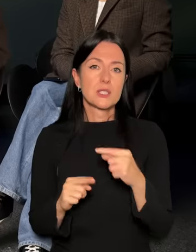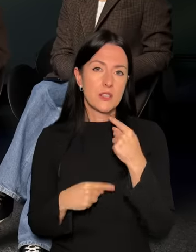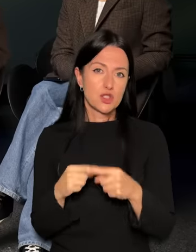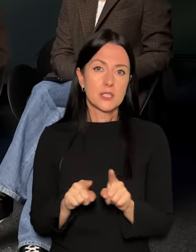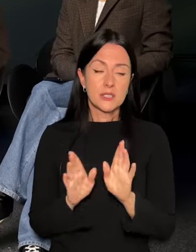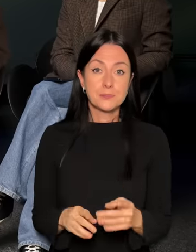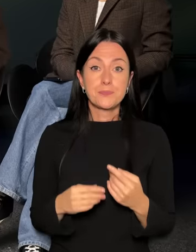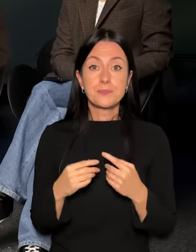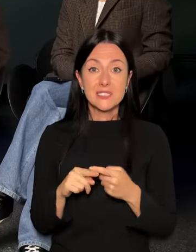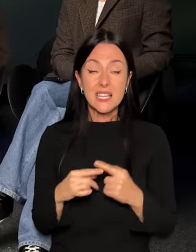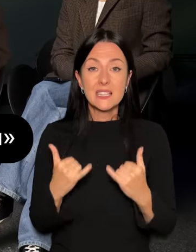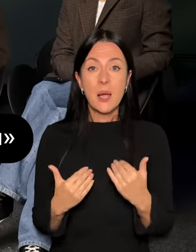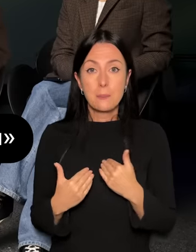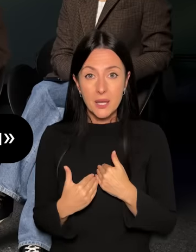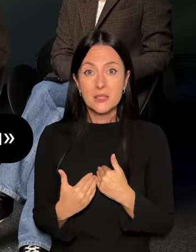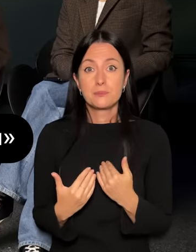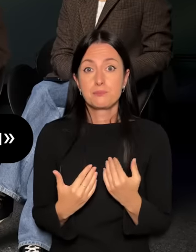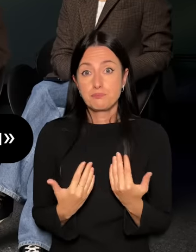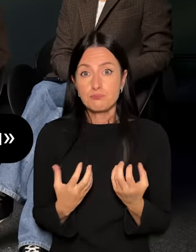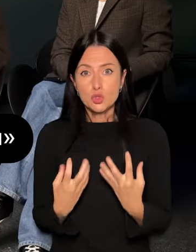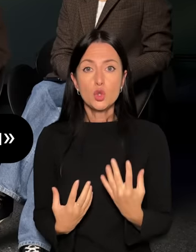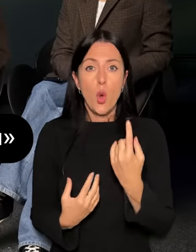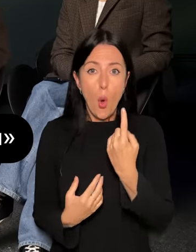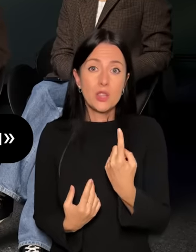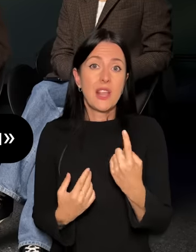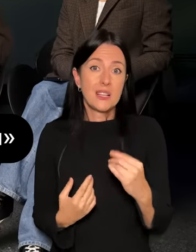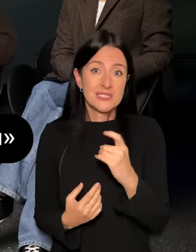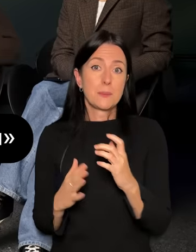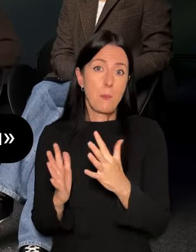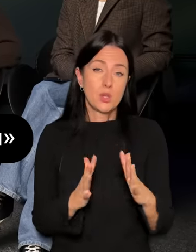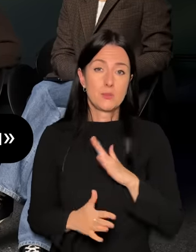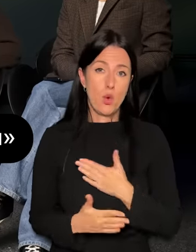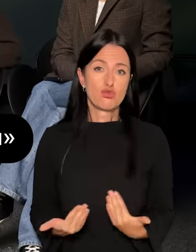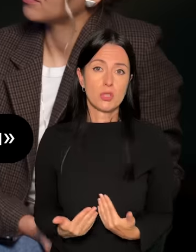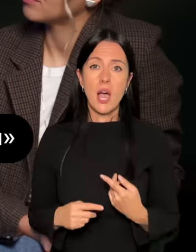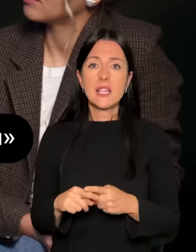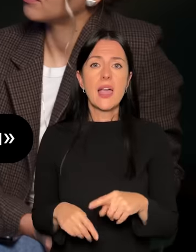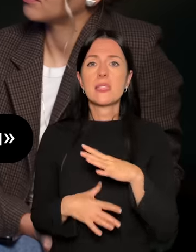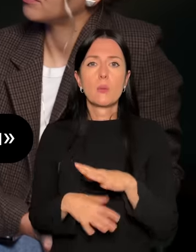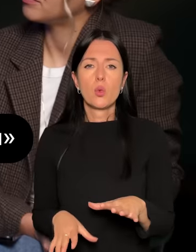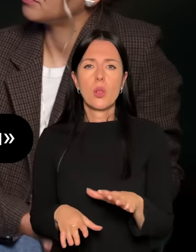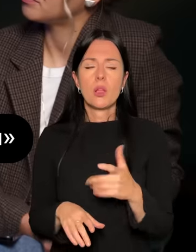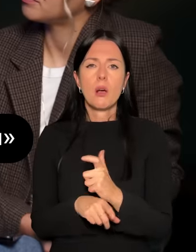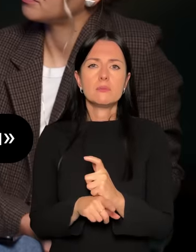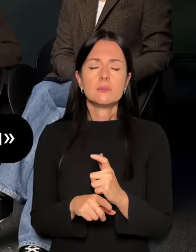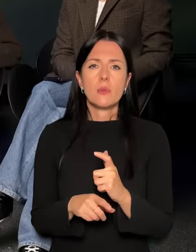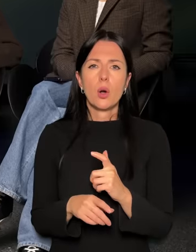it's just one event from my life. It wasn't one of those super traumatic events